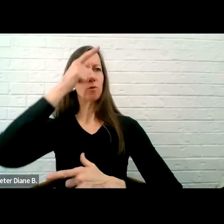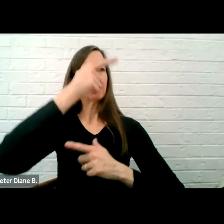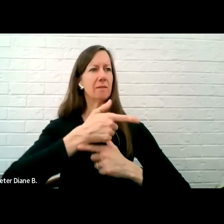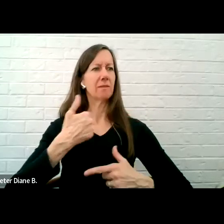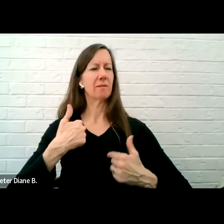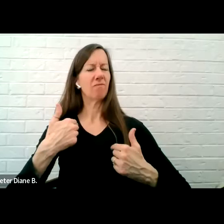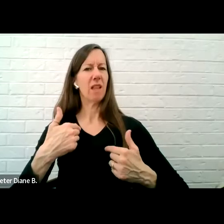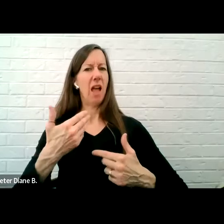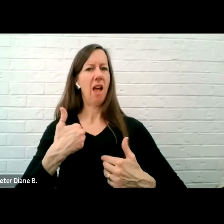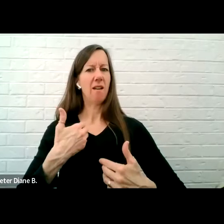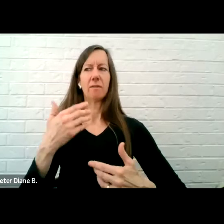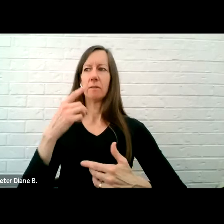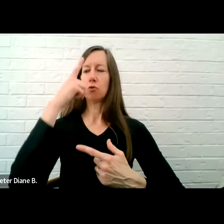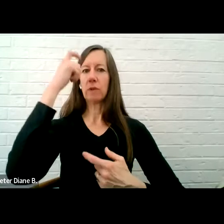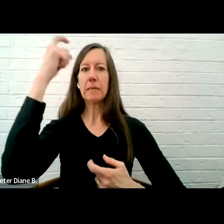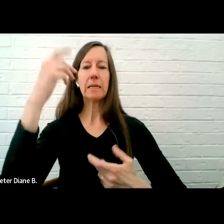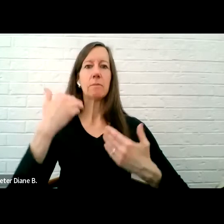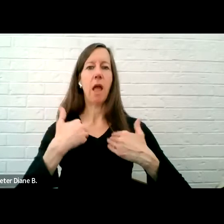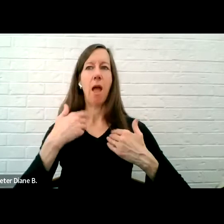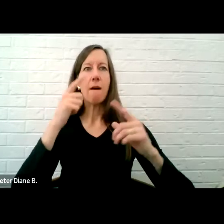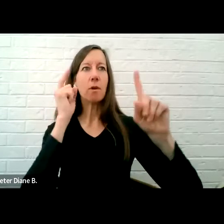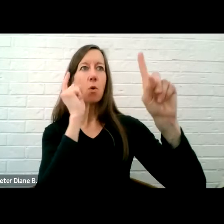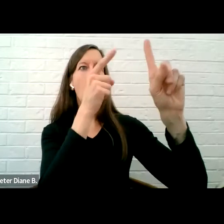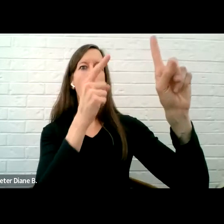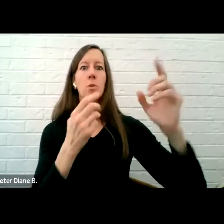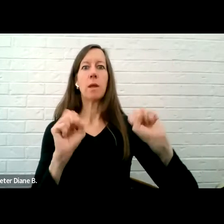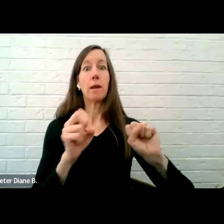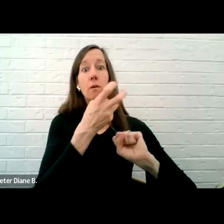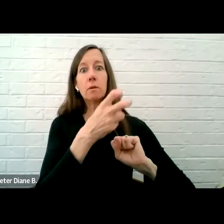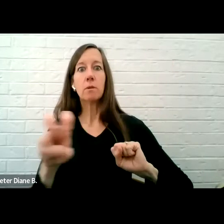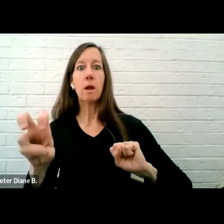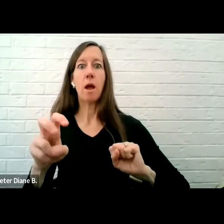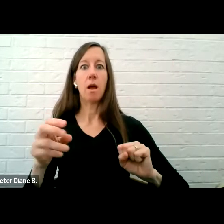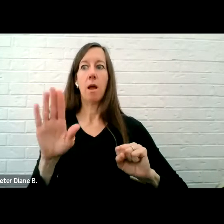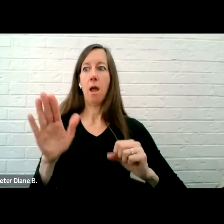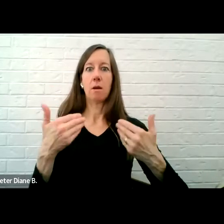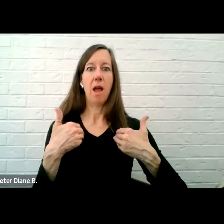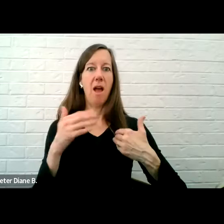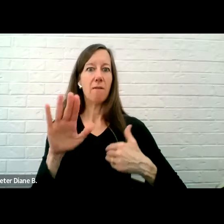You know, transitioning throughout life, and having their own place, or maybe even a home.